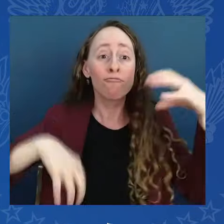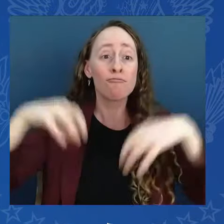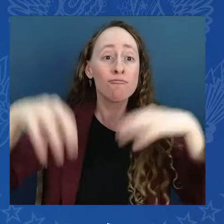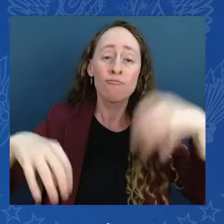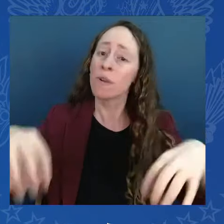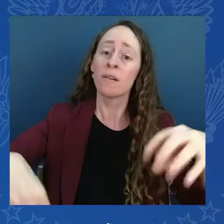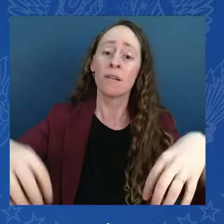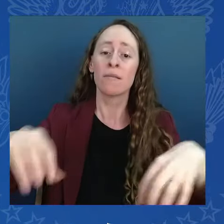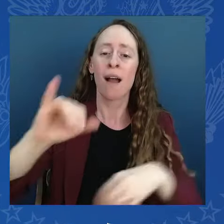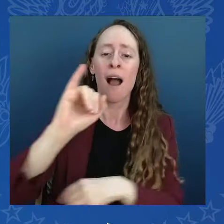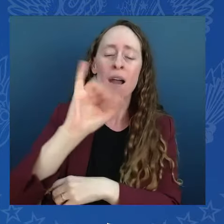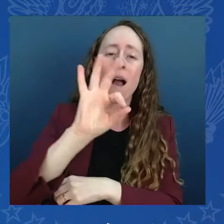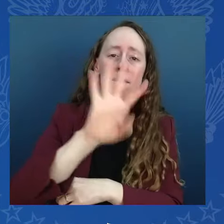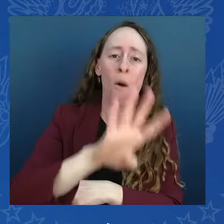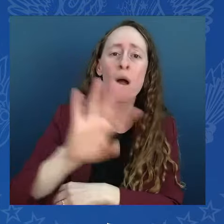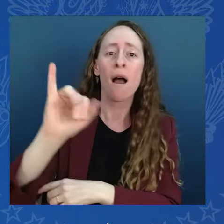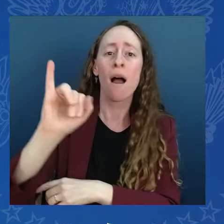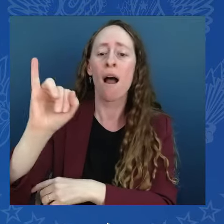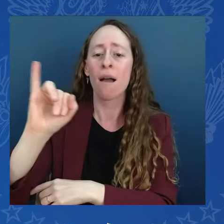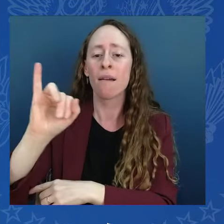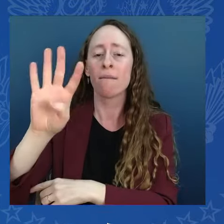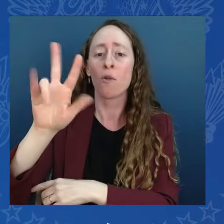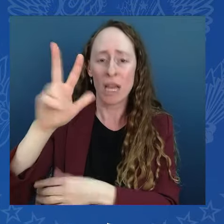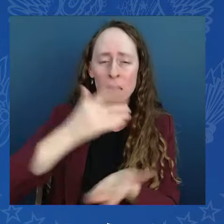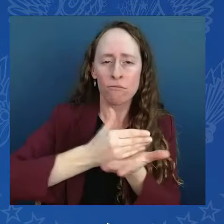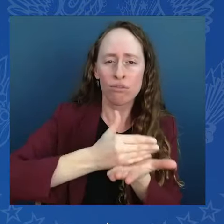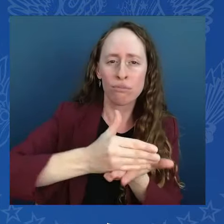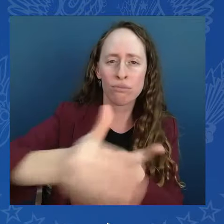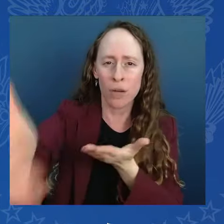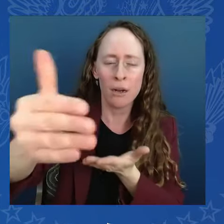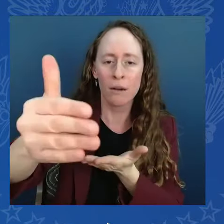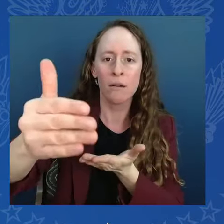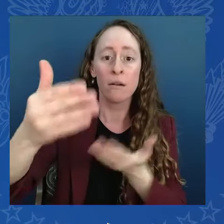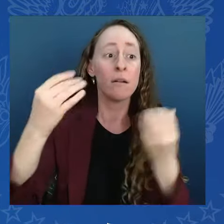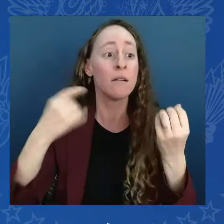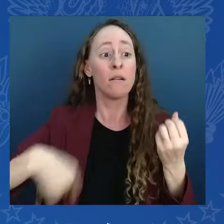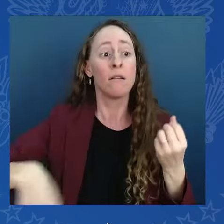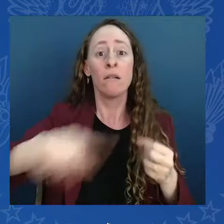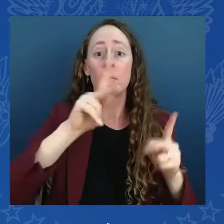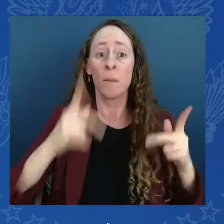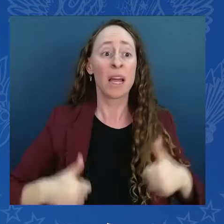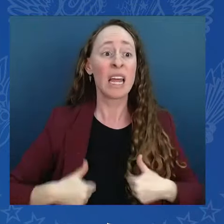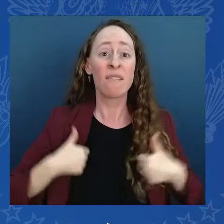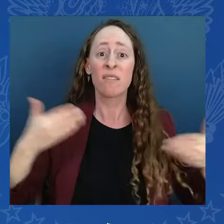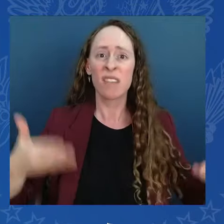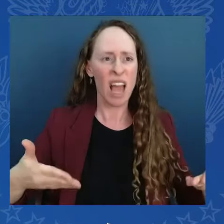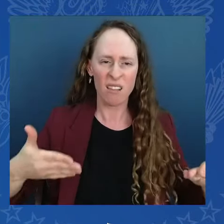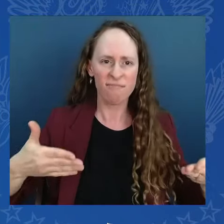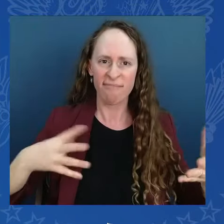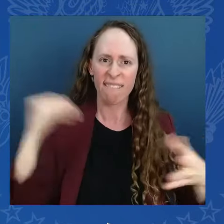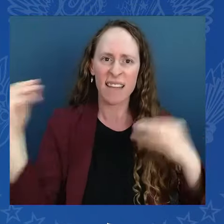displacing residents and businesses all along 6th Street, all so -- so the people outside the neighborhood